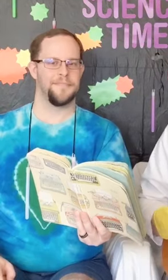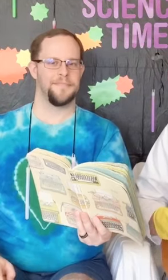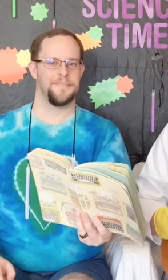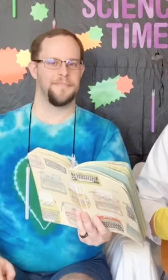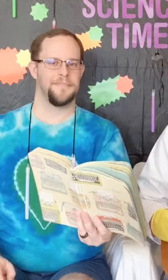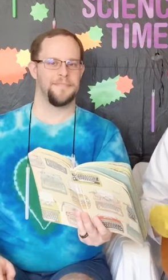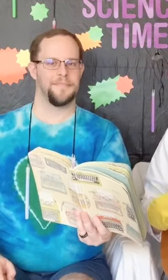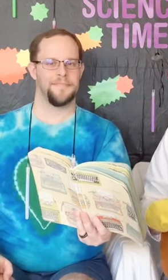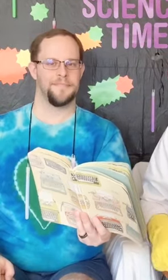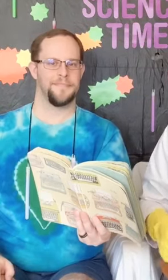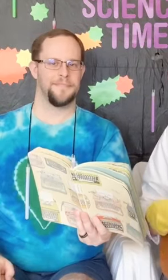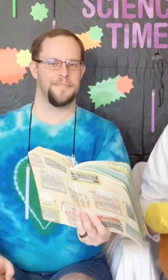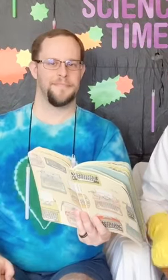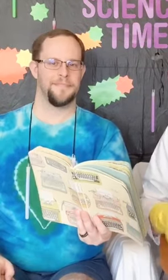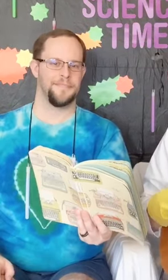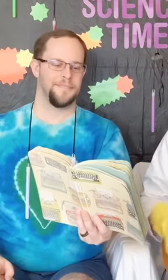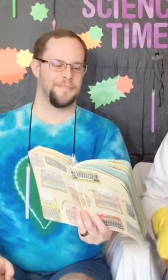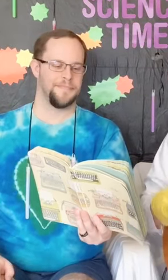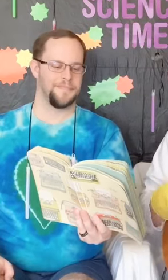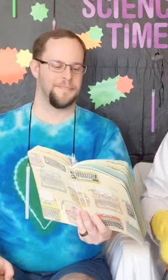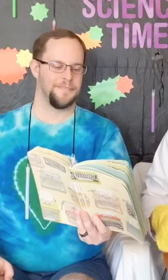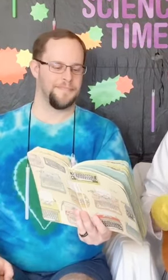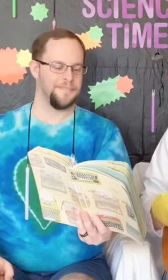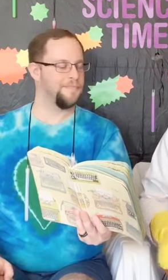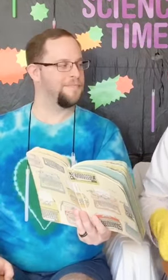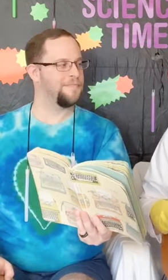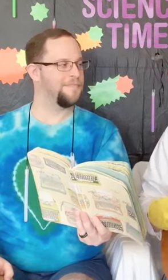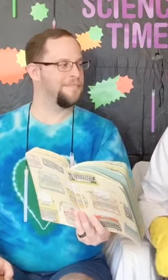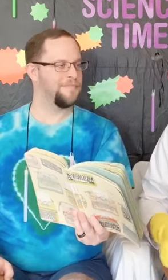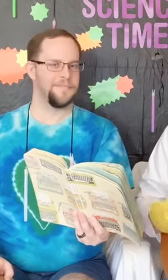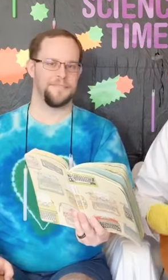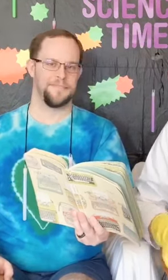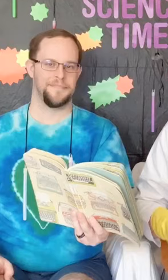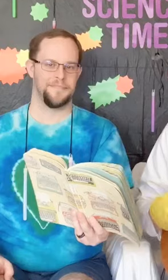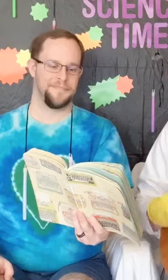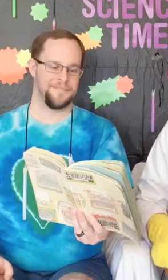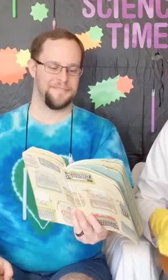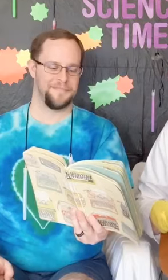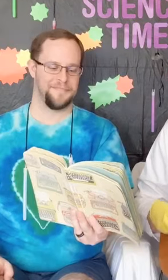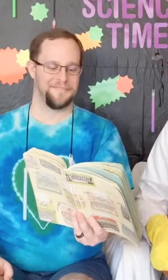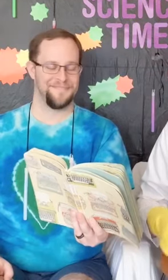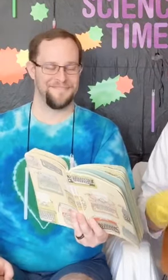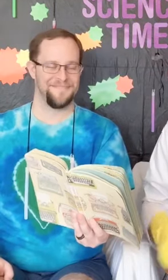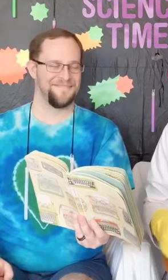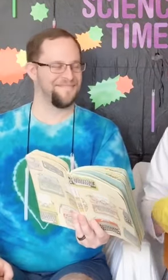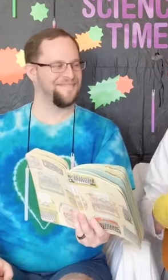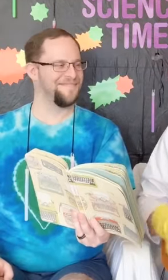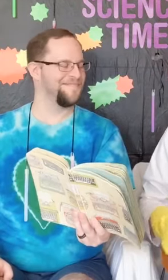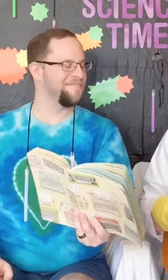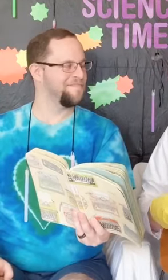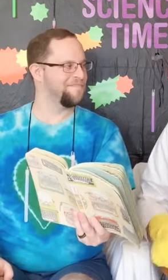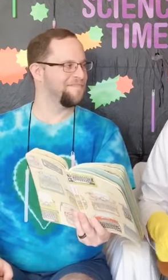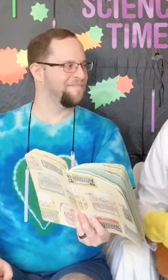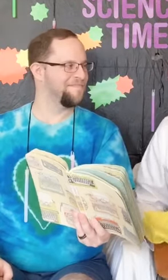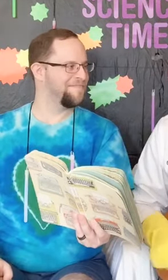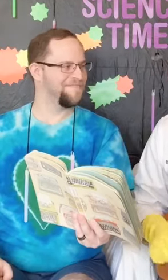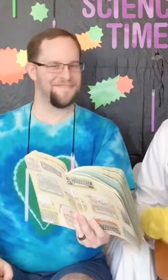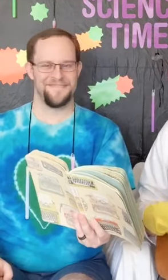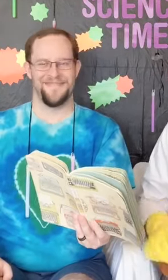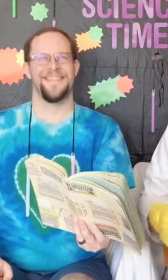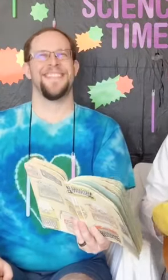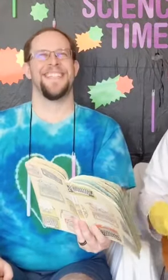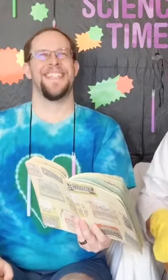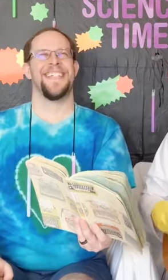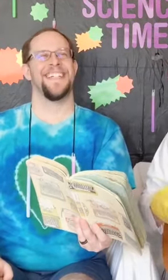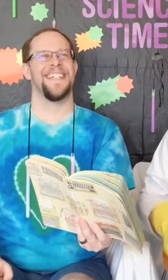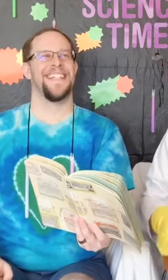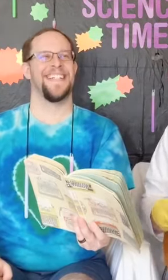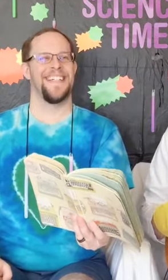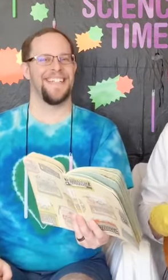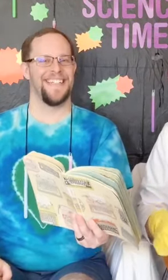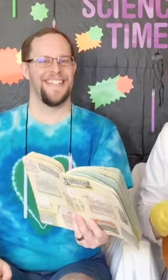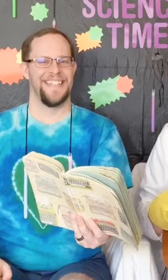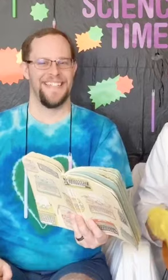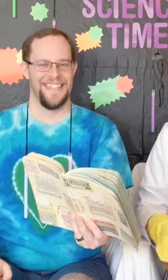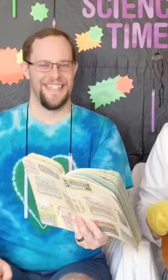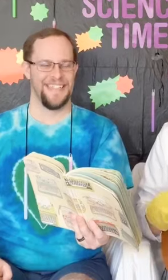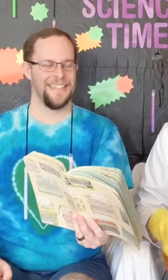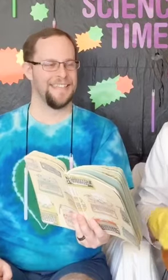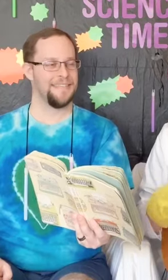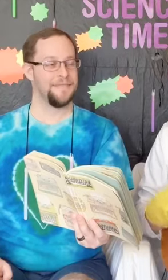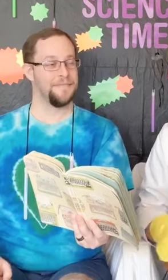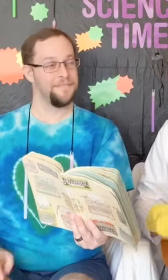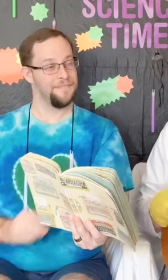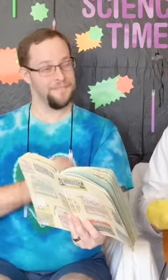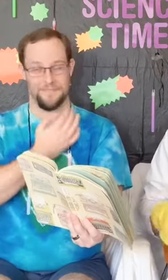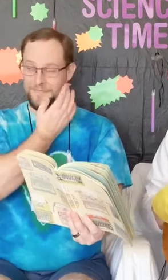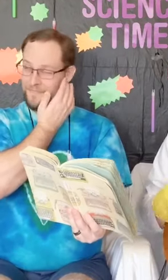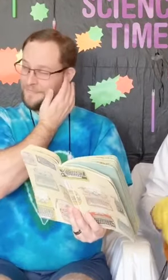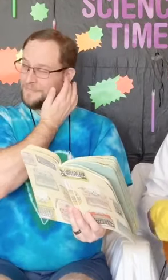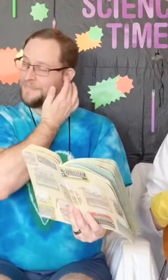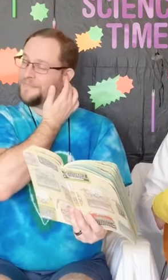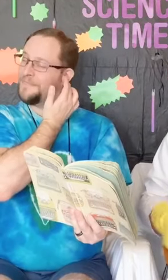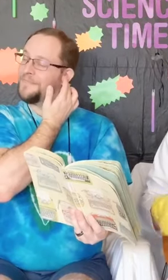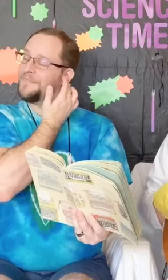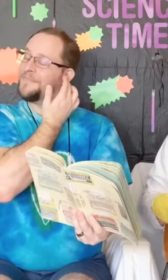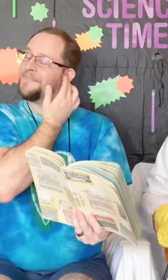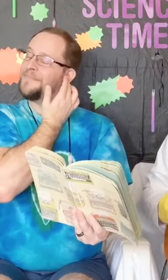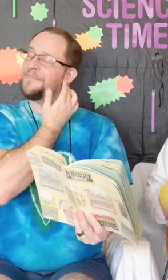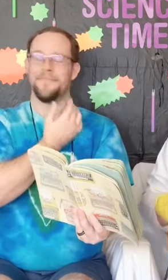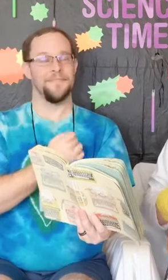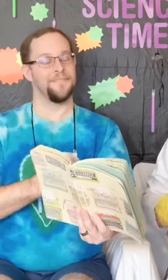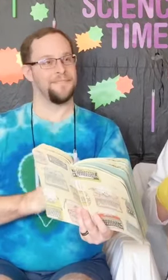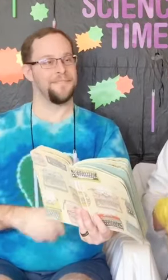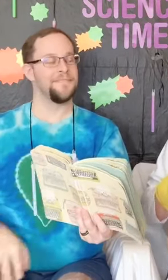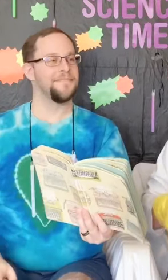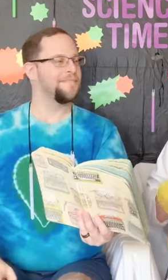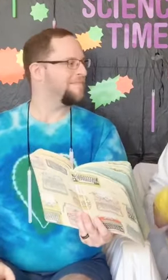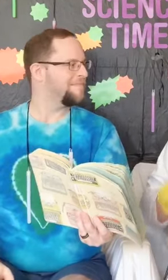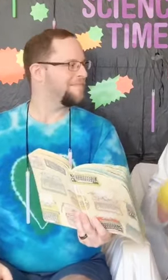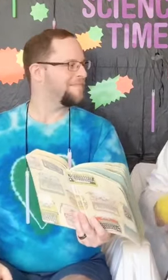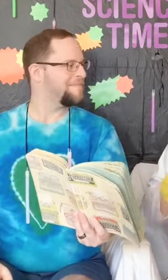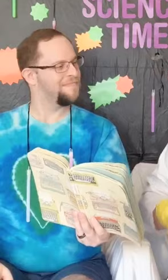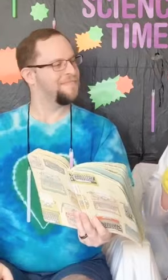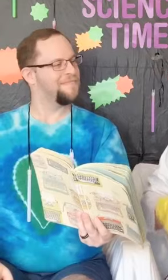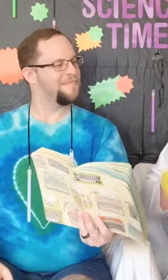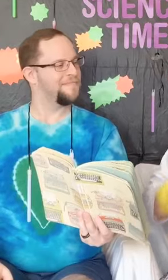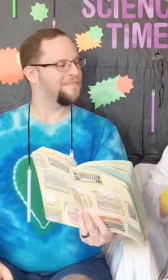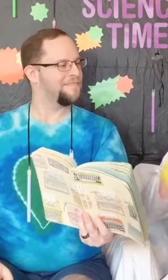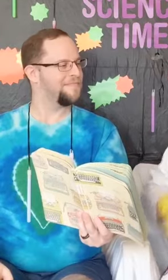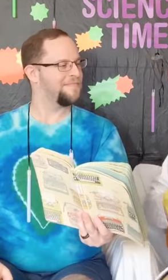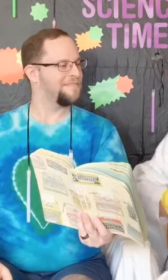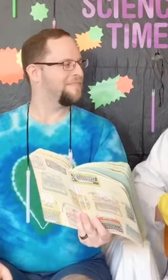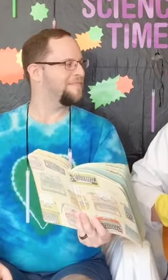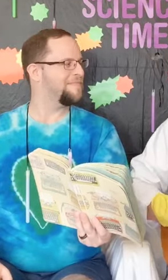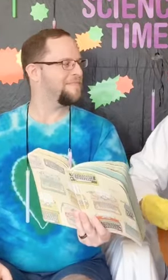Being yourself! Ohhhhh! AaaOoooooooooooooooOOOOOOOO!